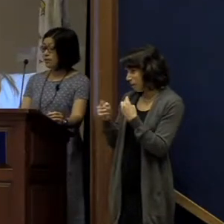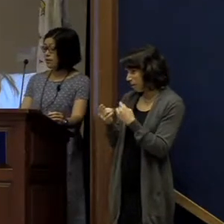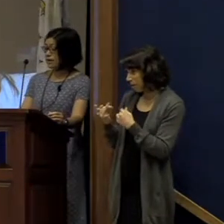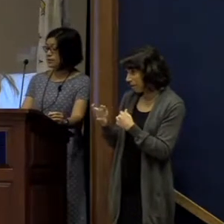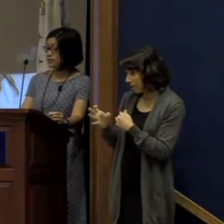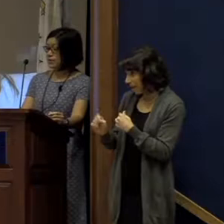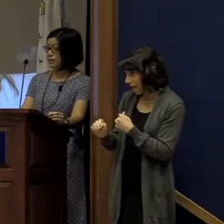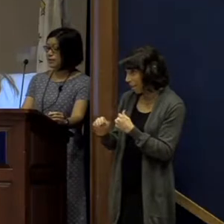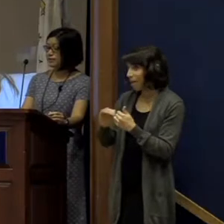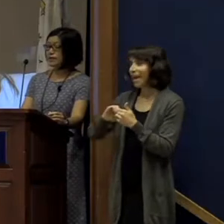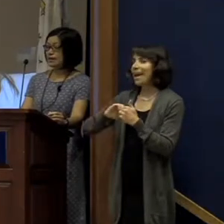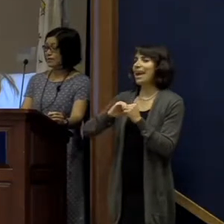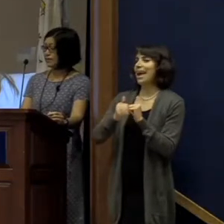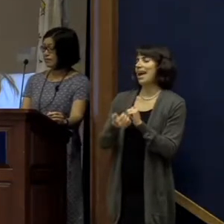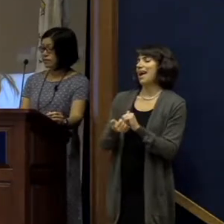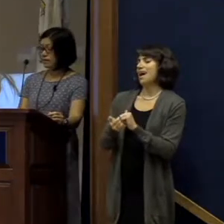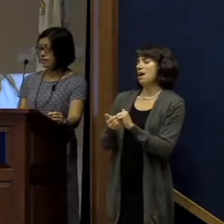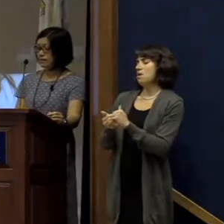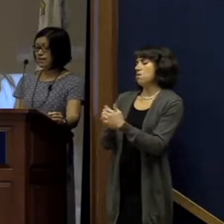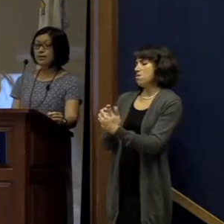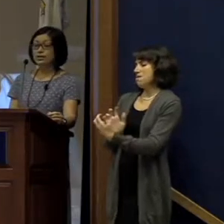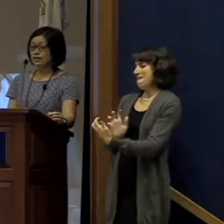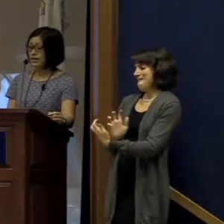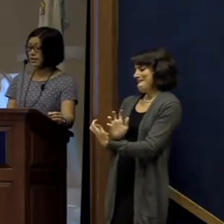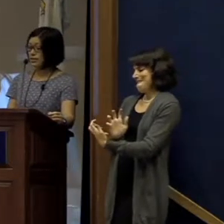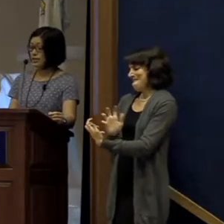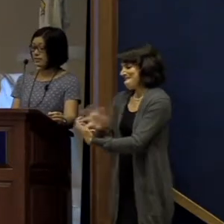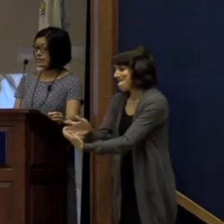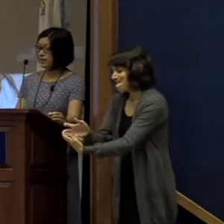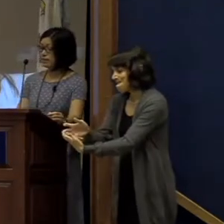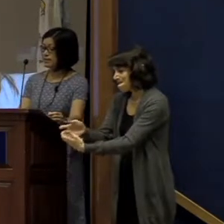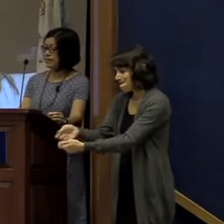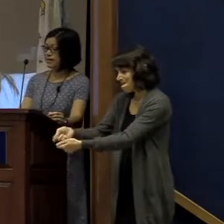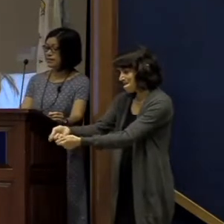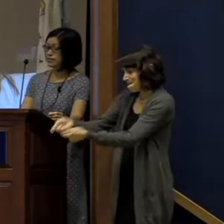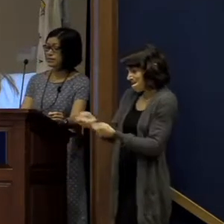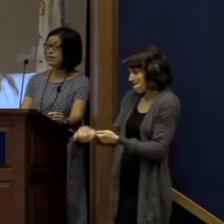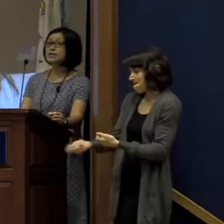I will be drawing from the collaborative work that my colleague Angie Caloriz Martin and I have been doing with